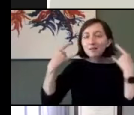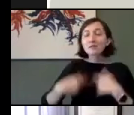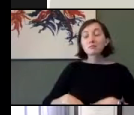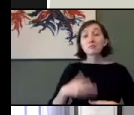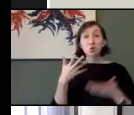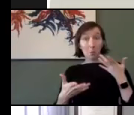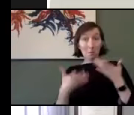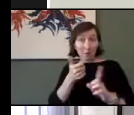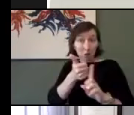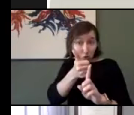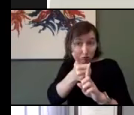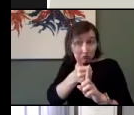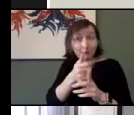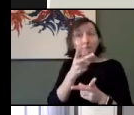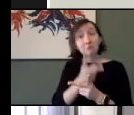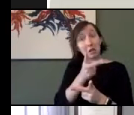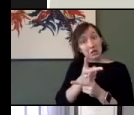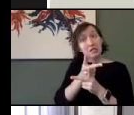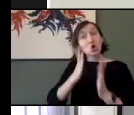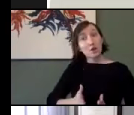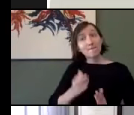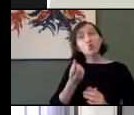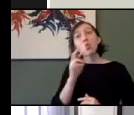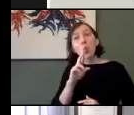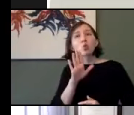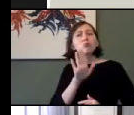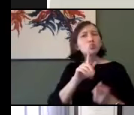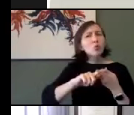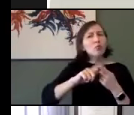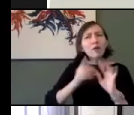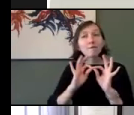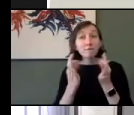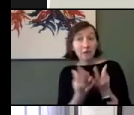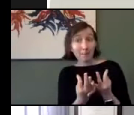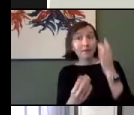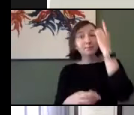these are helpful tips. Obviously we recommend